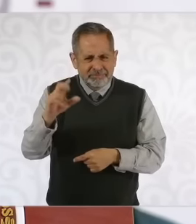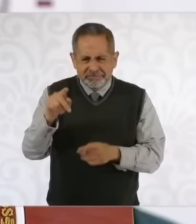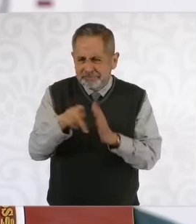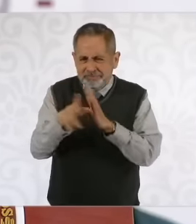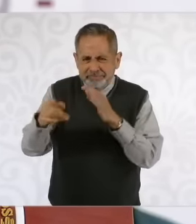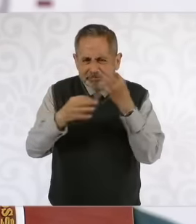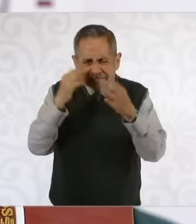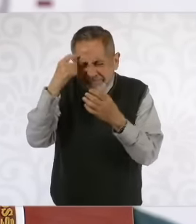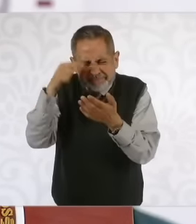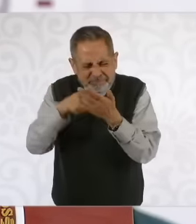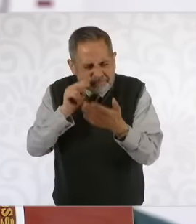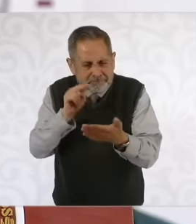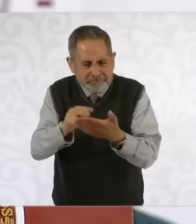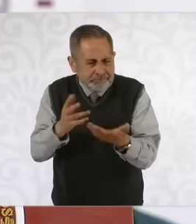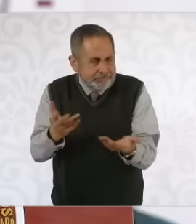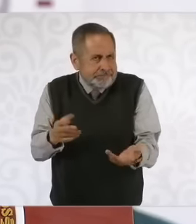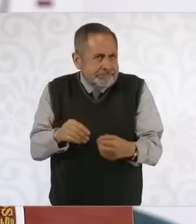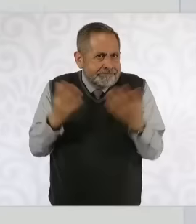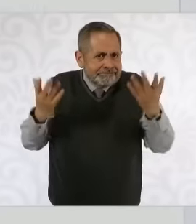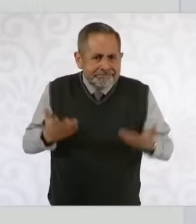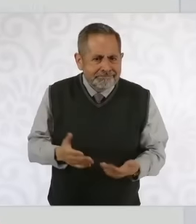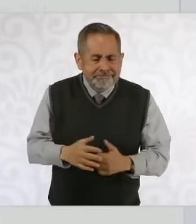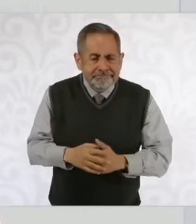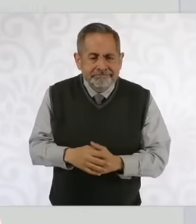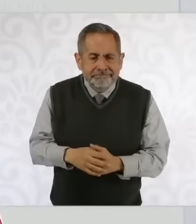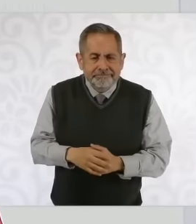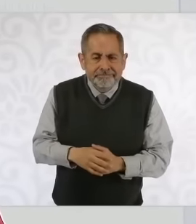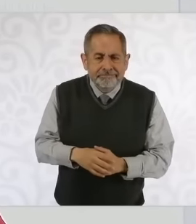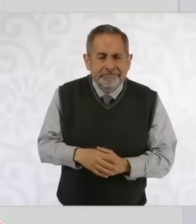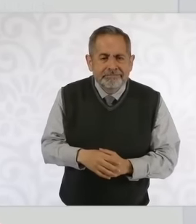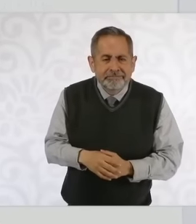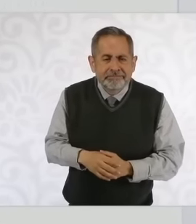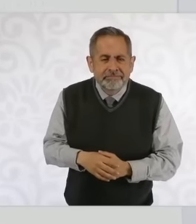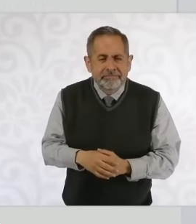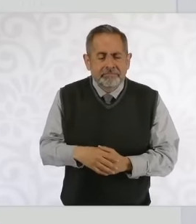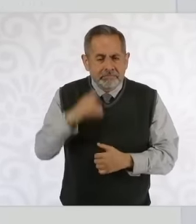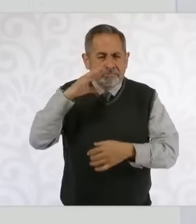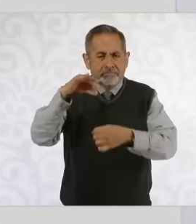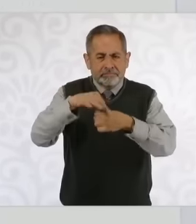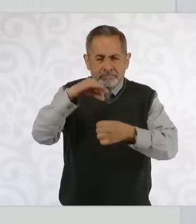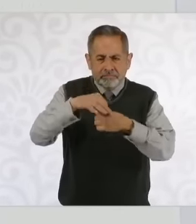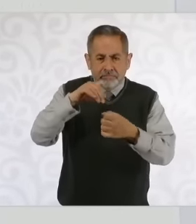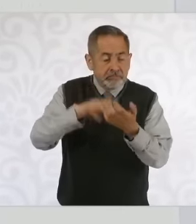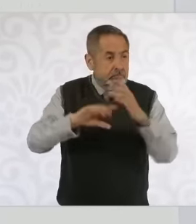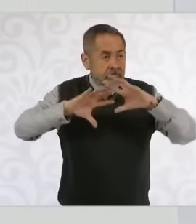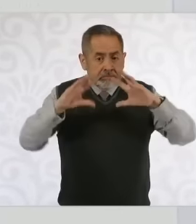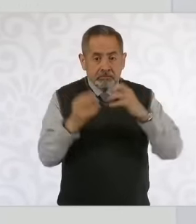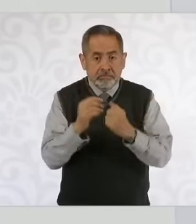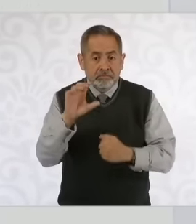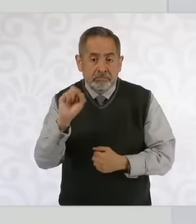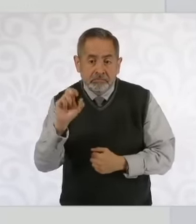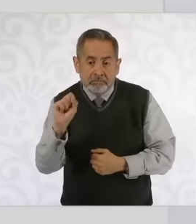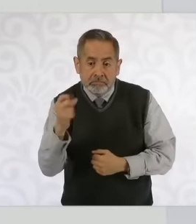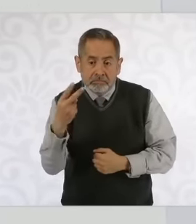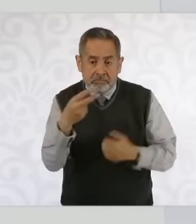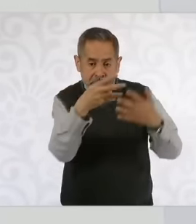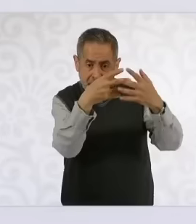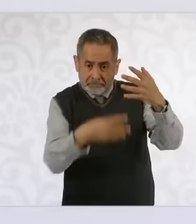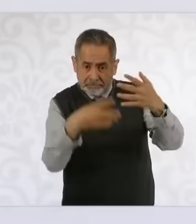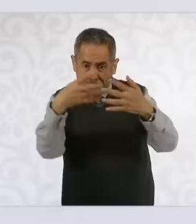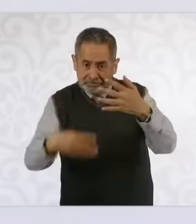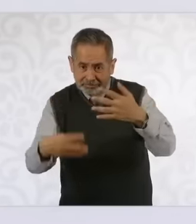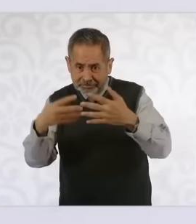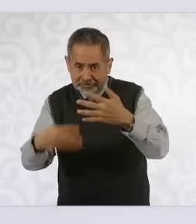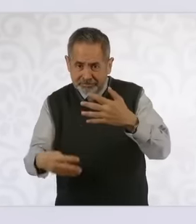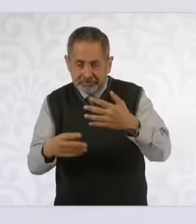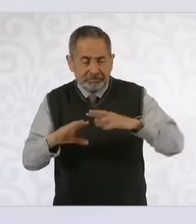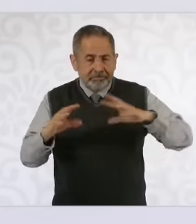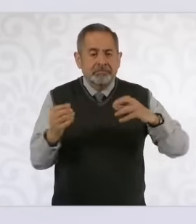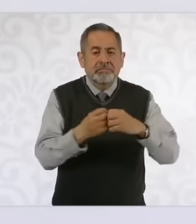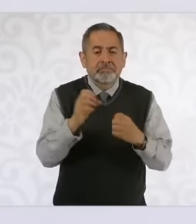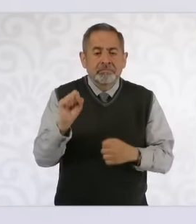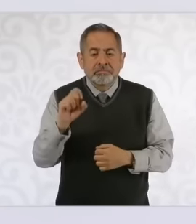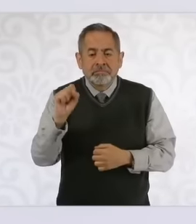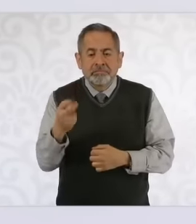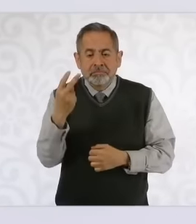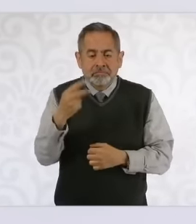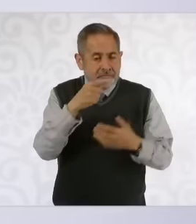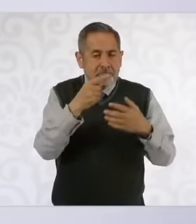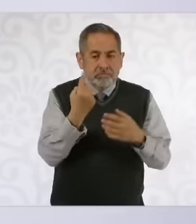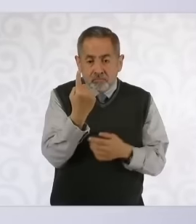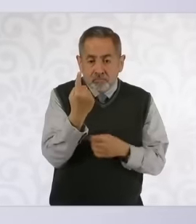And then they voted for 62, I think. which was number 62 in one of the states